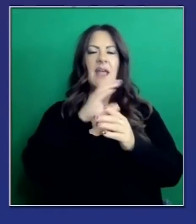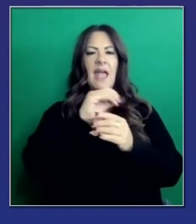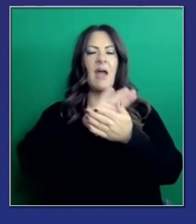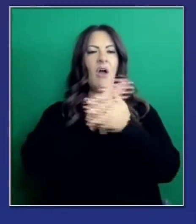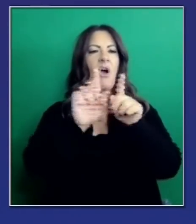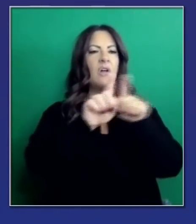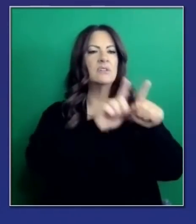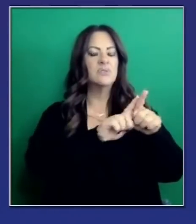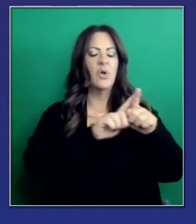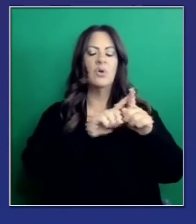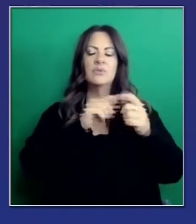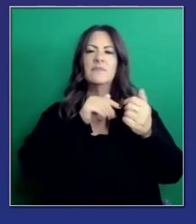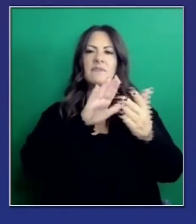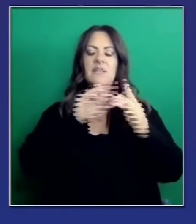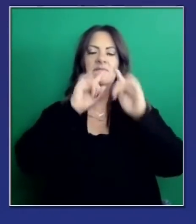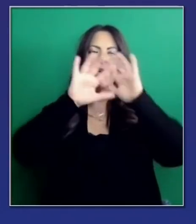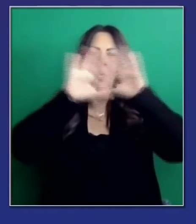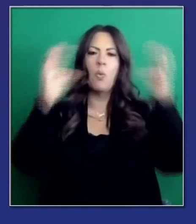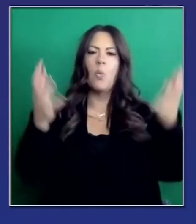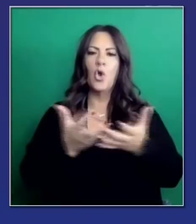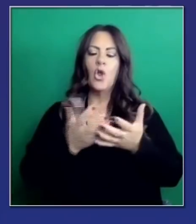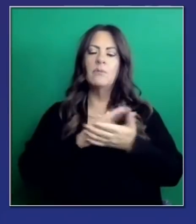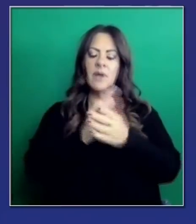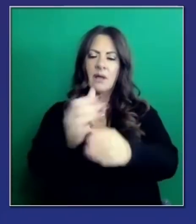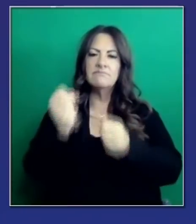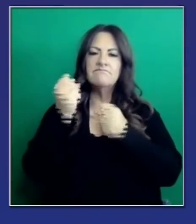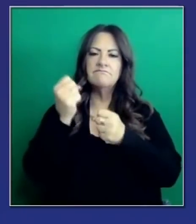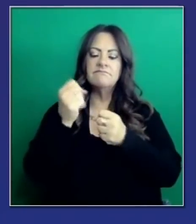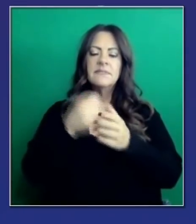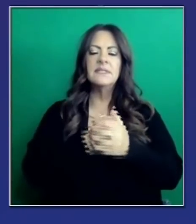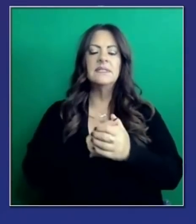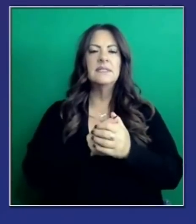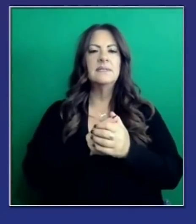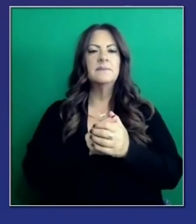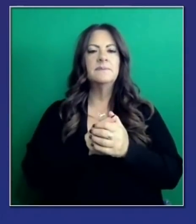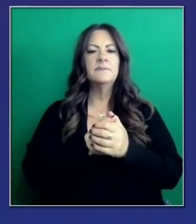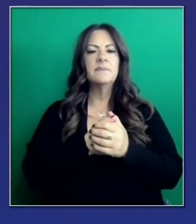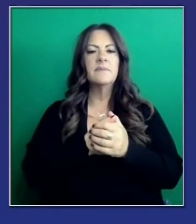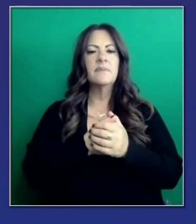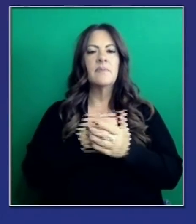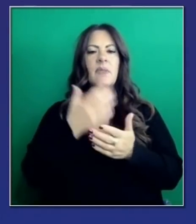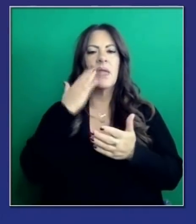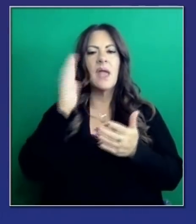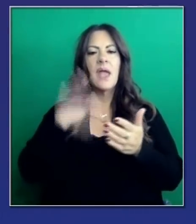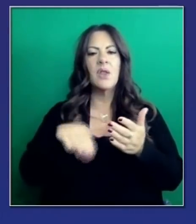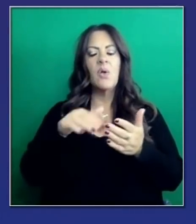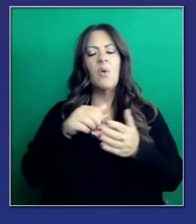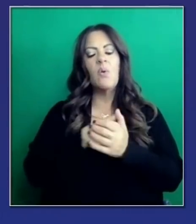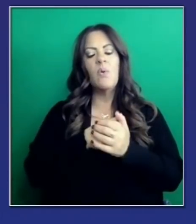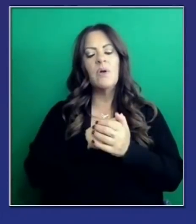ULTIMATELY IT WILL RESIDE IN THE STATE AND THE NATION MORE BROADLY.